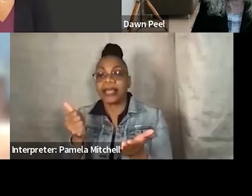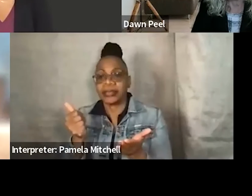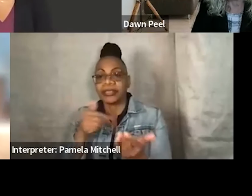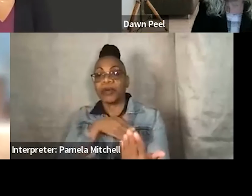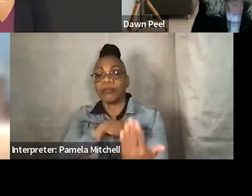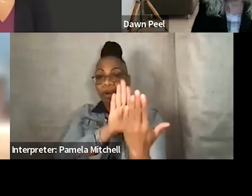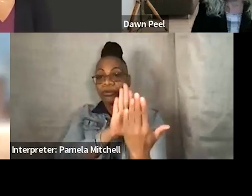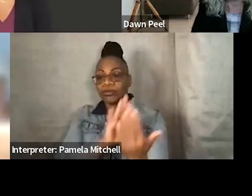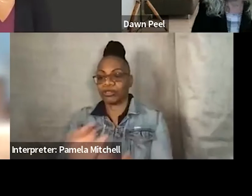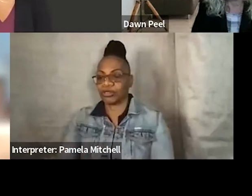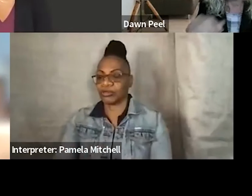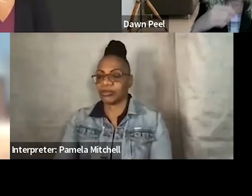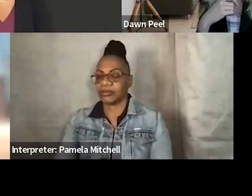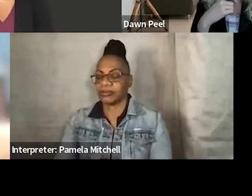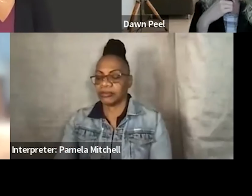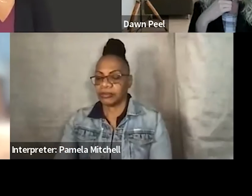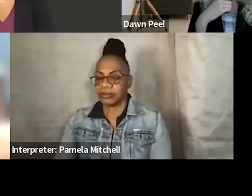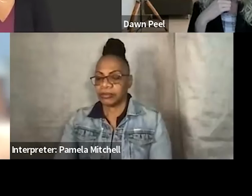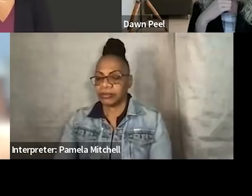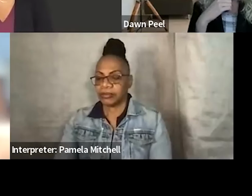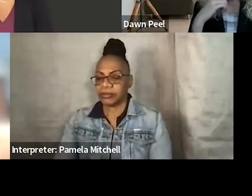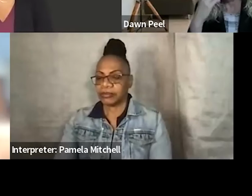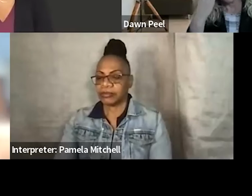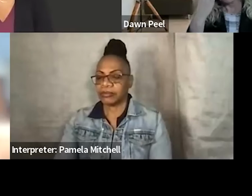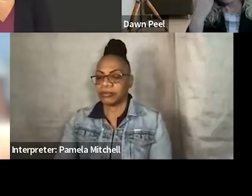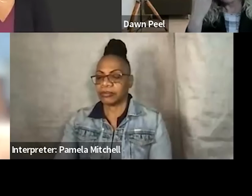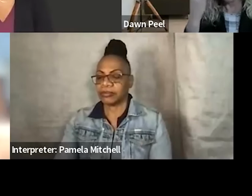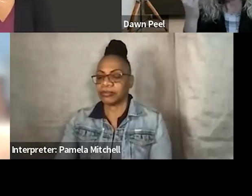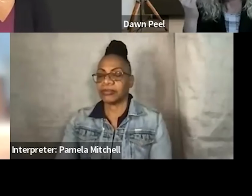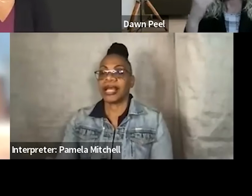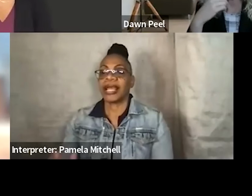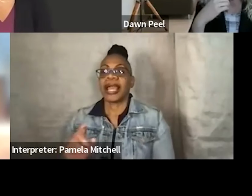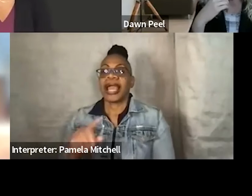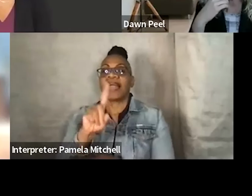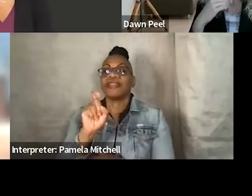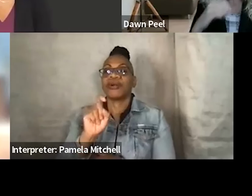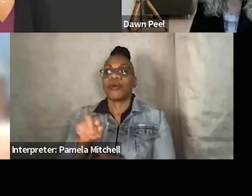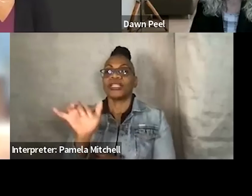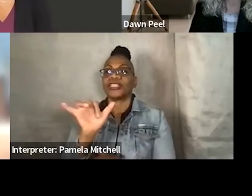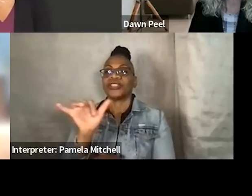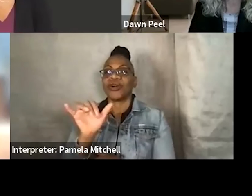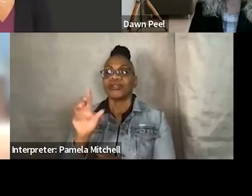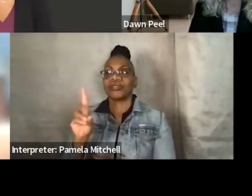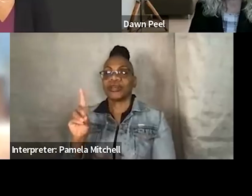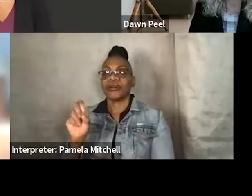Thanks so much. And Dawn, this question also was directed towards your presentation.